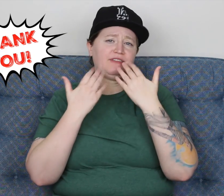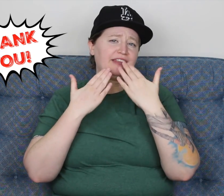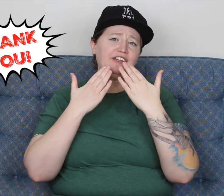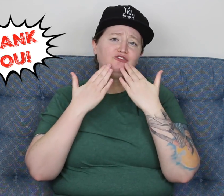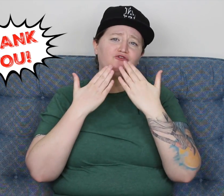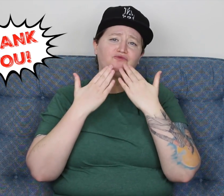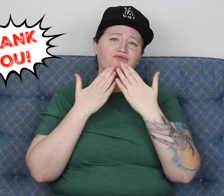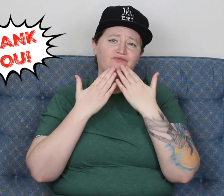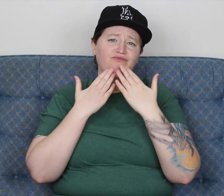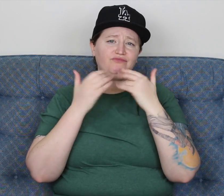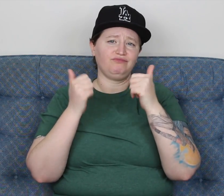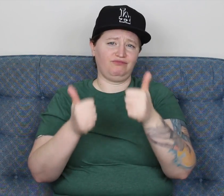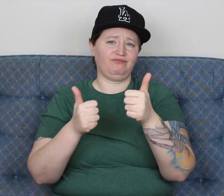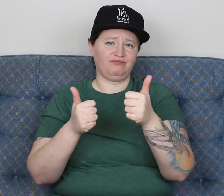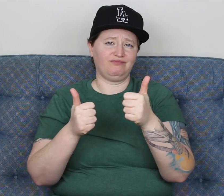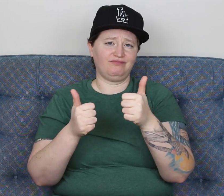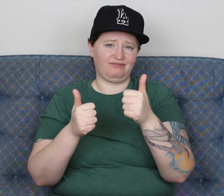Thanks so much, bye!